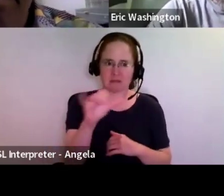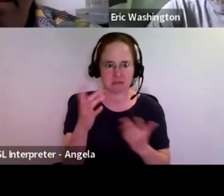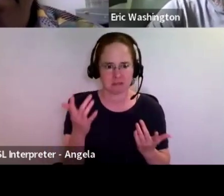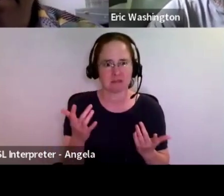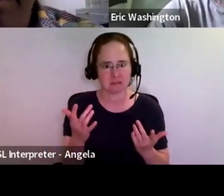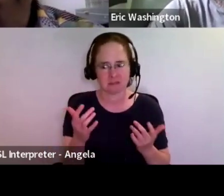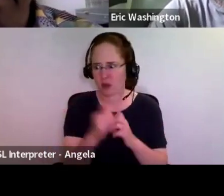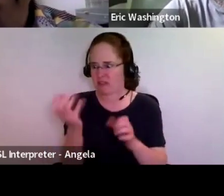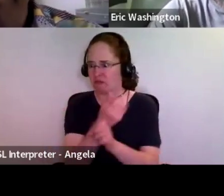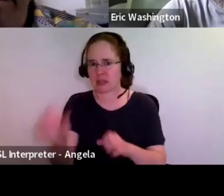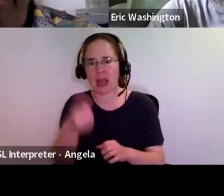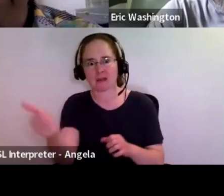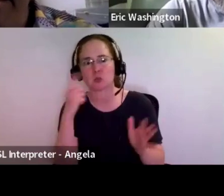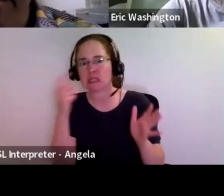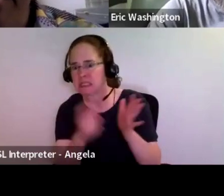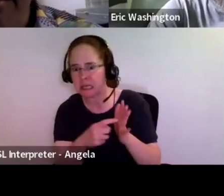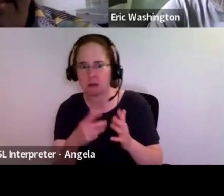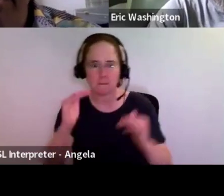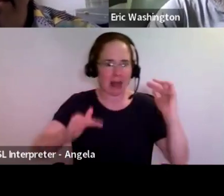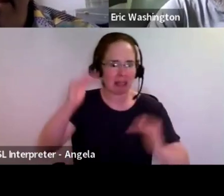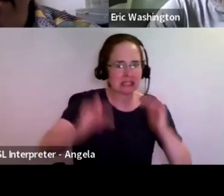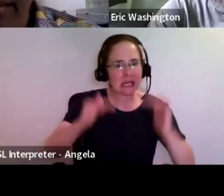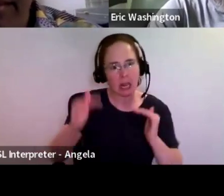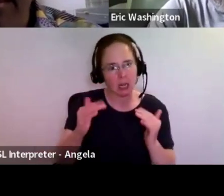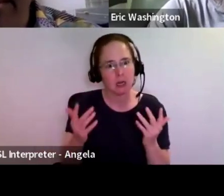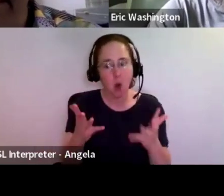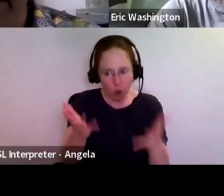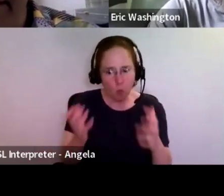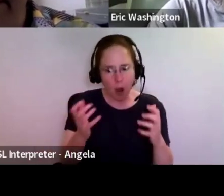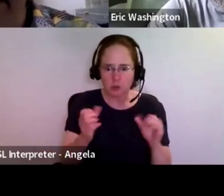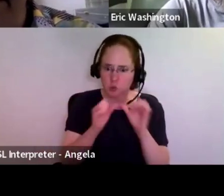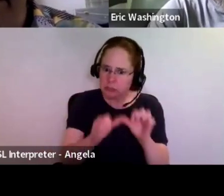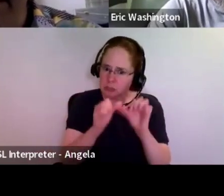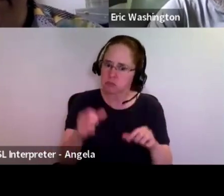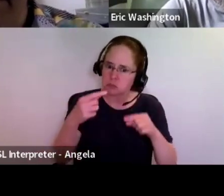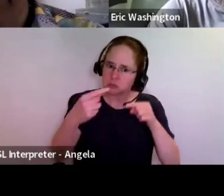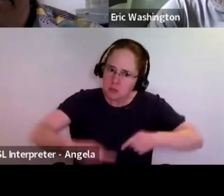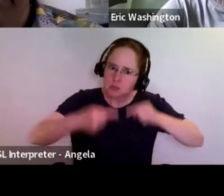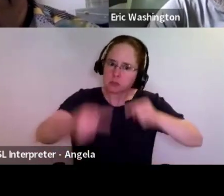everything else that we see, and balancing that between wanting to fight, you know, for against these injustices, but also